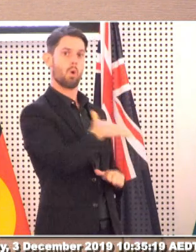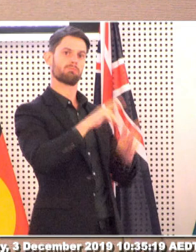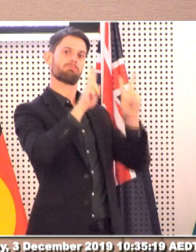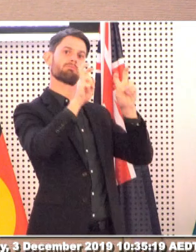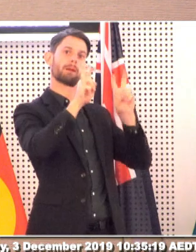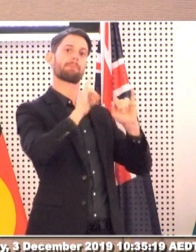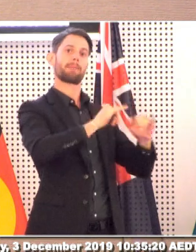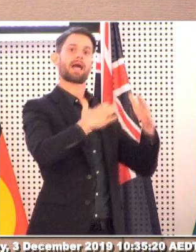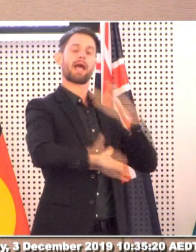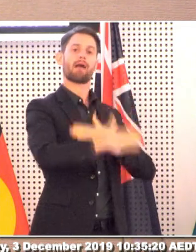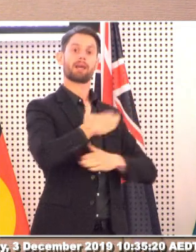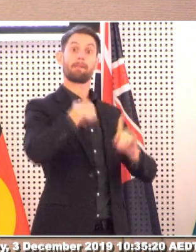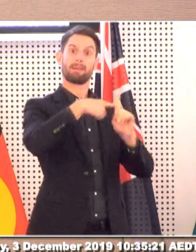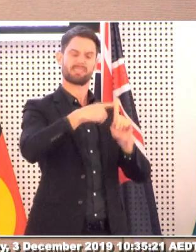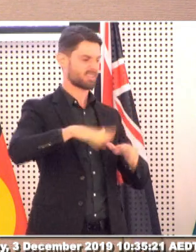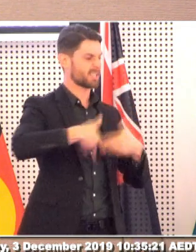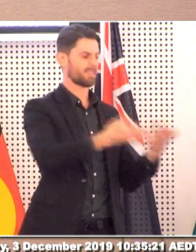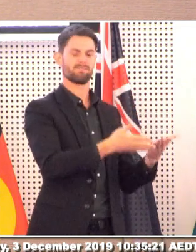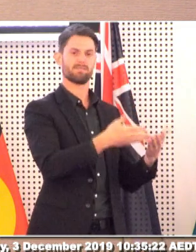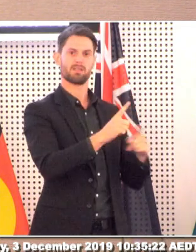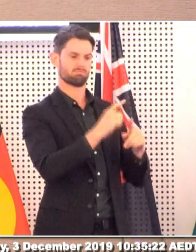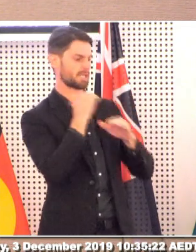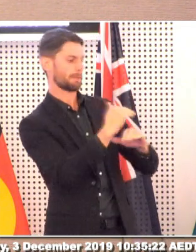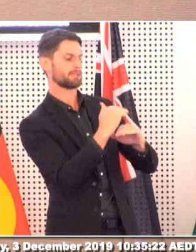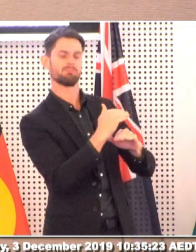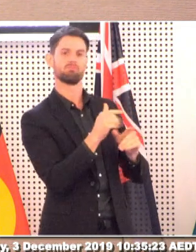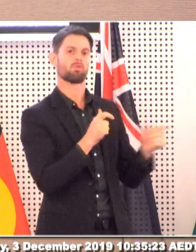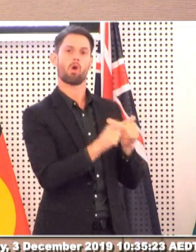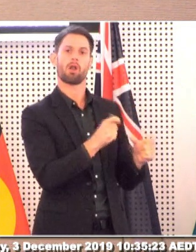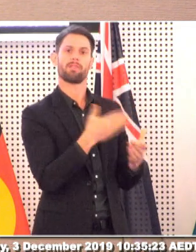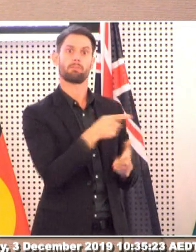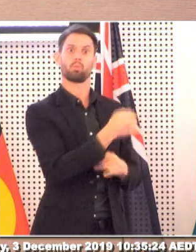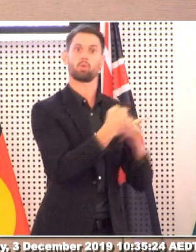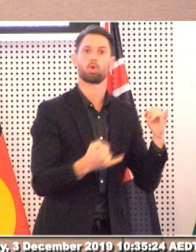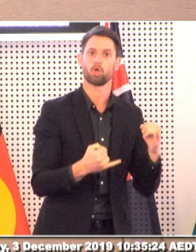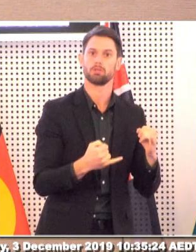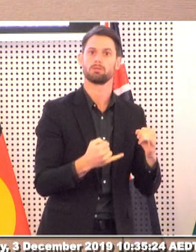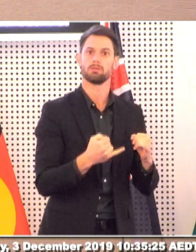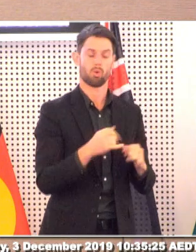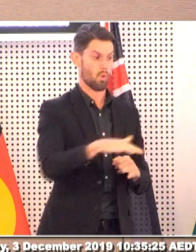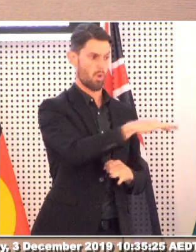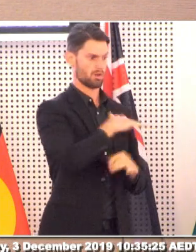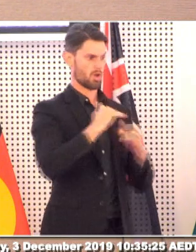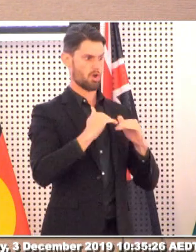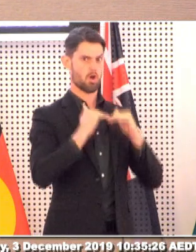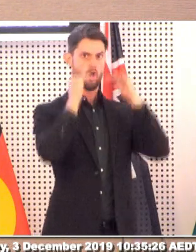because they will have a house with three or four or five people with quite high needs, and they will often use